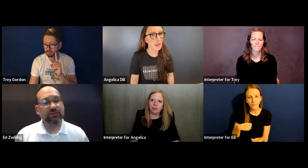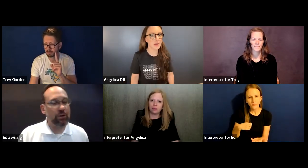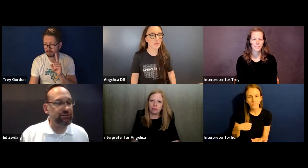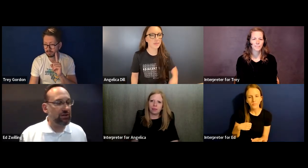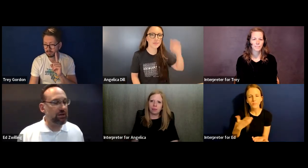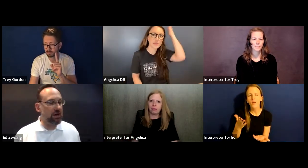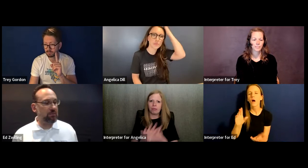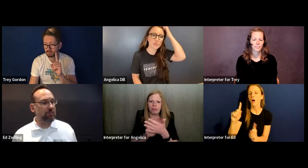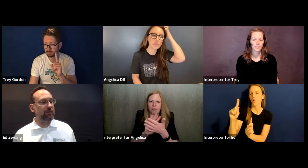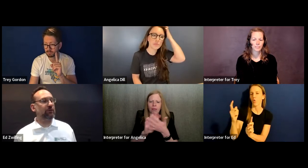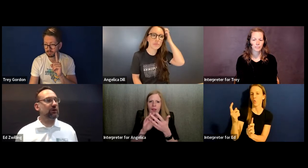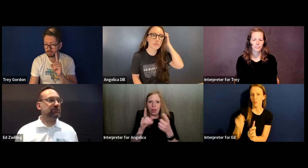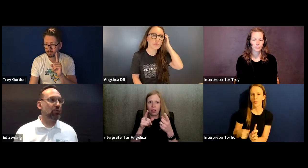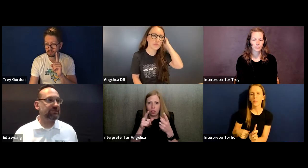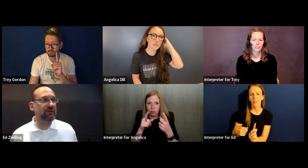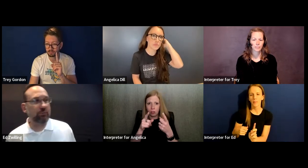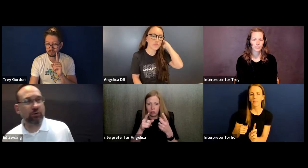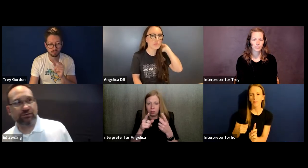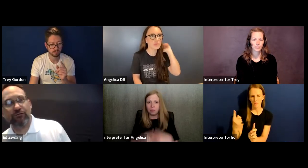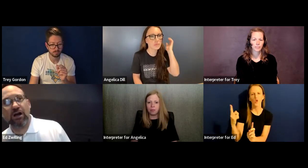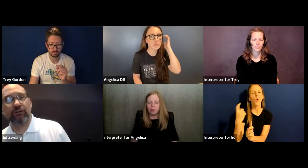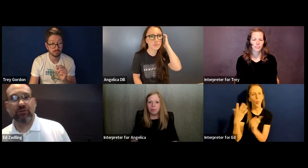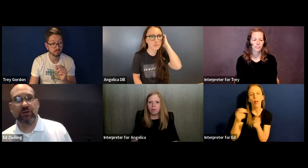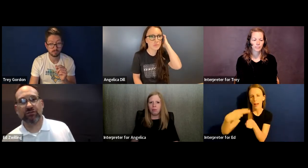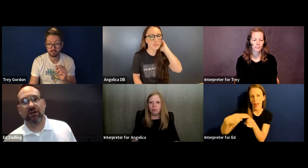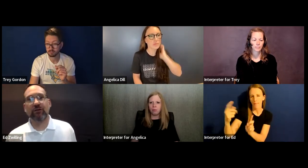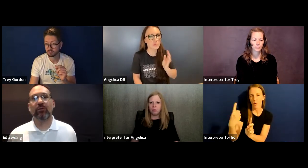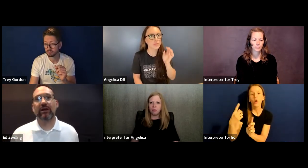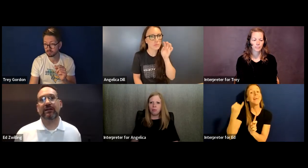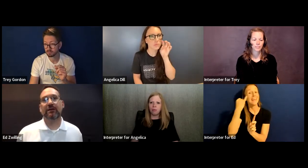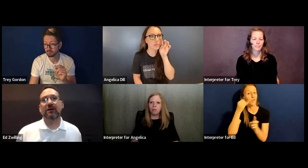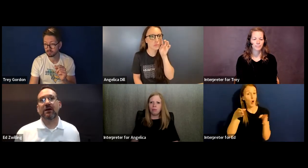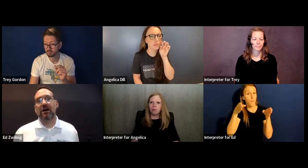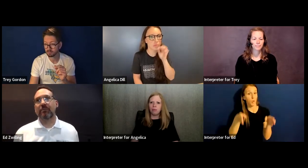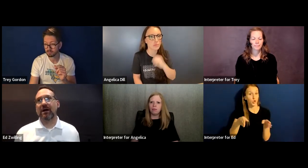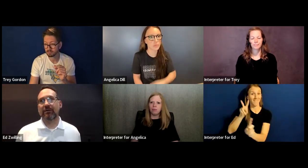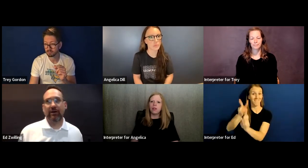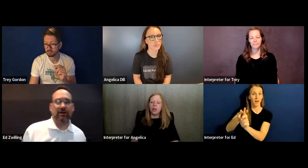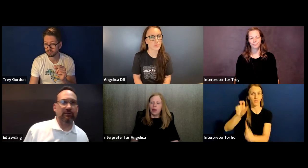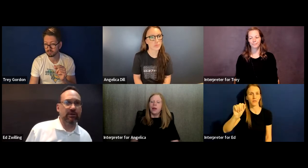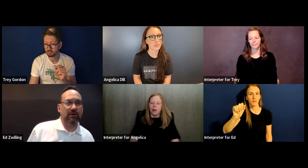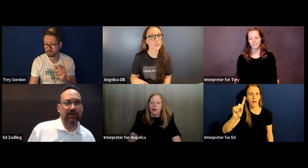the question um the question was if a person files an administrative complaint about uh you know an